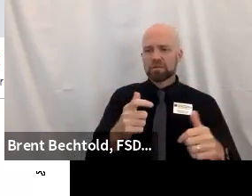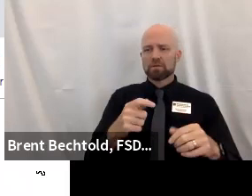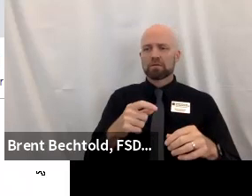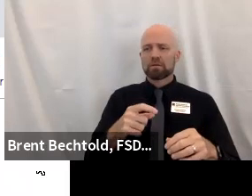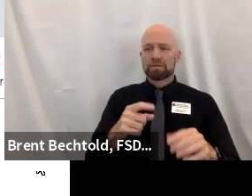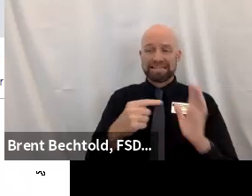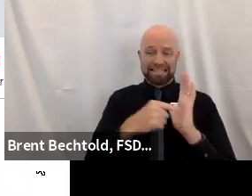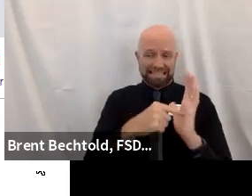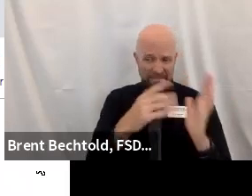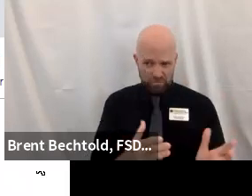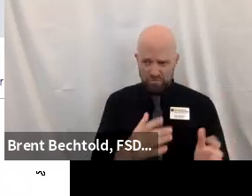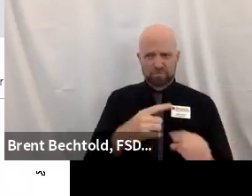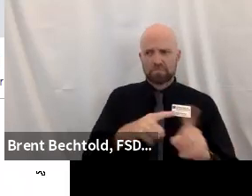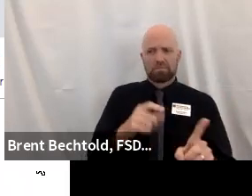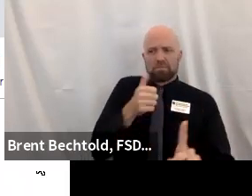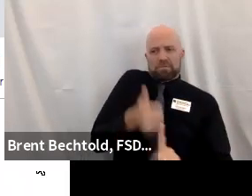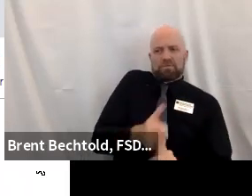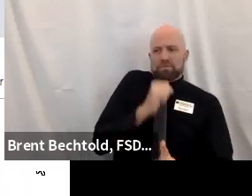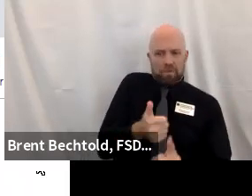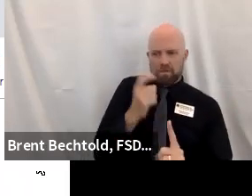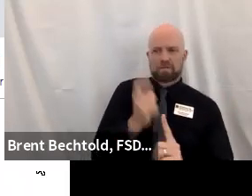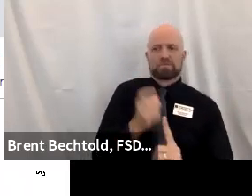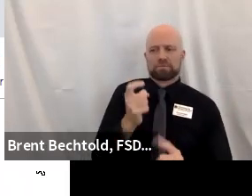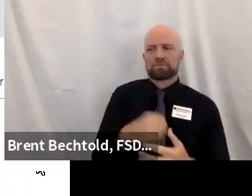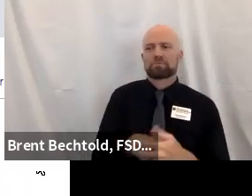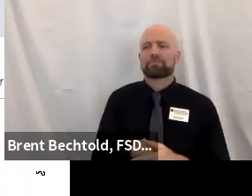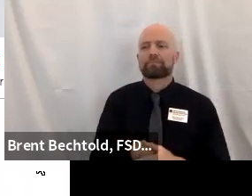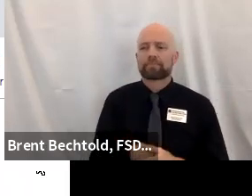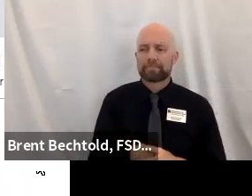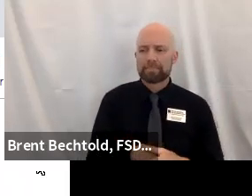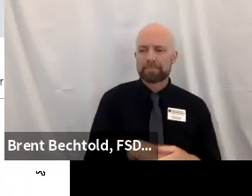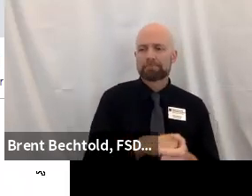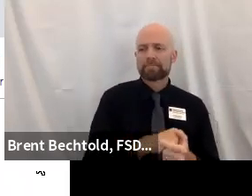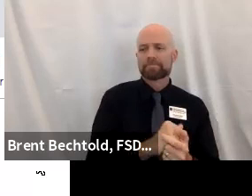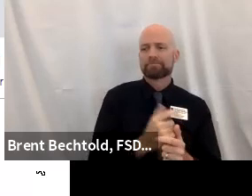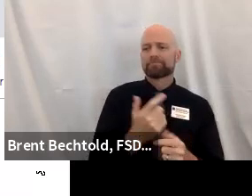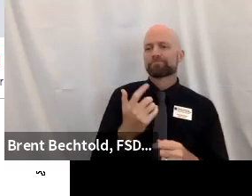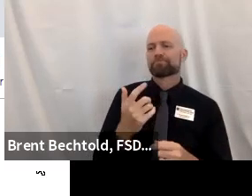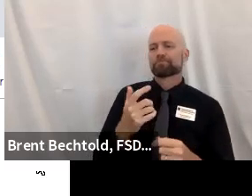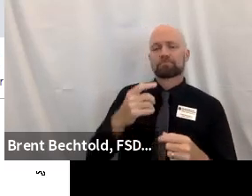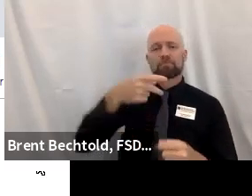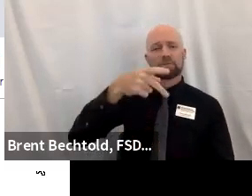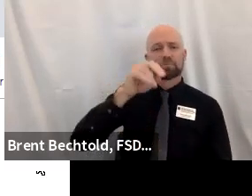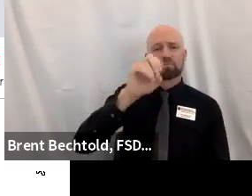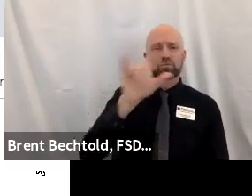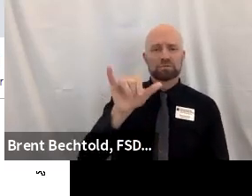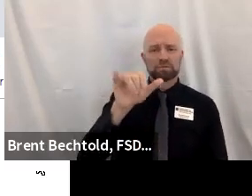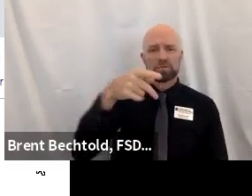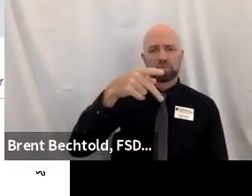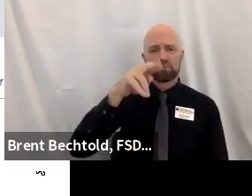reading speed, but speed does not indicate, is not the only indicator of automaticity,